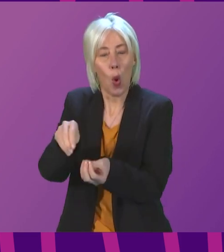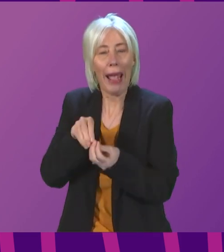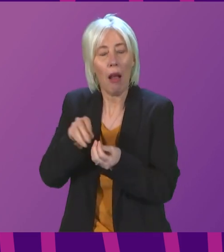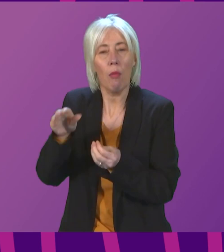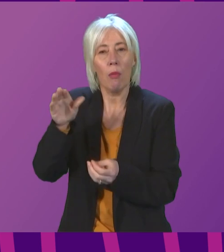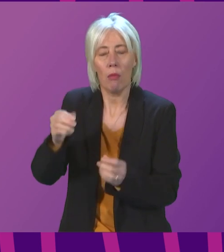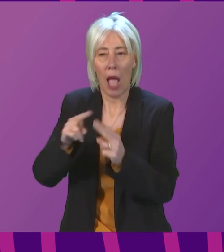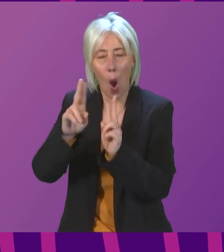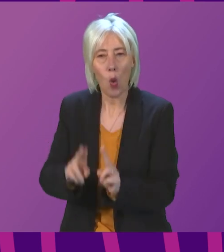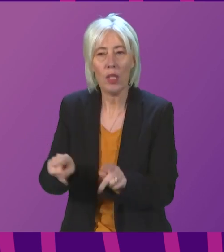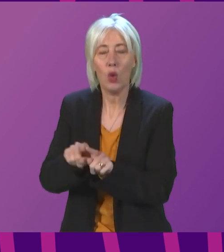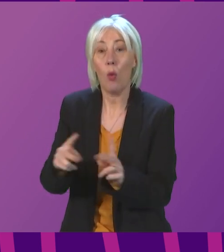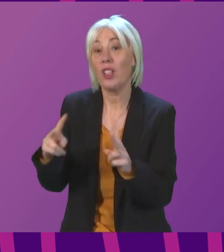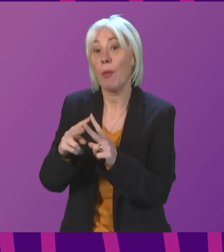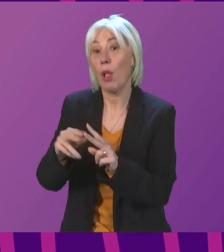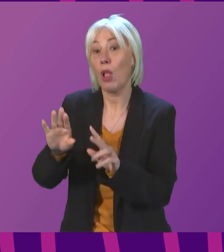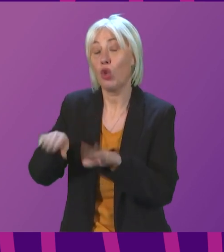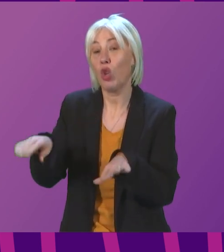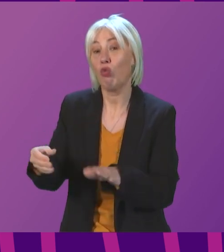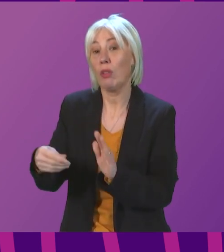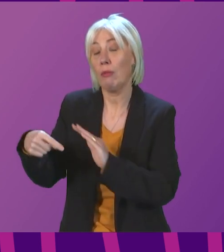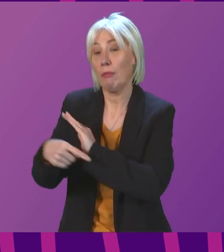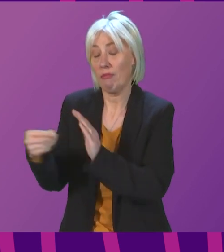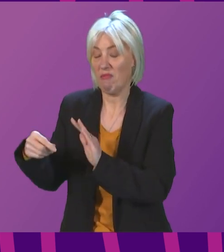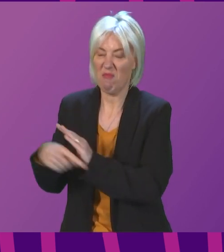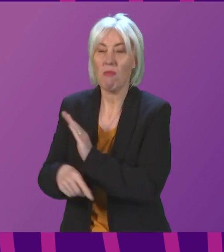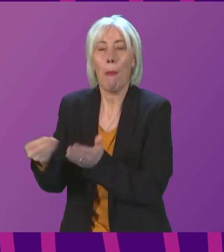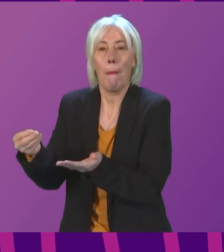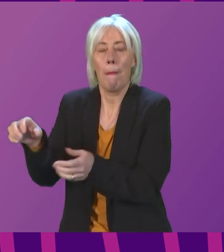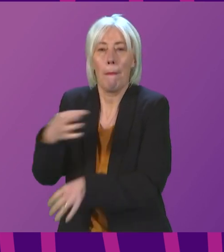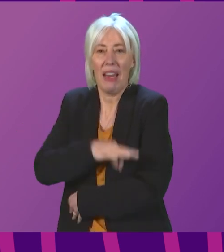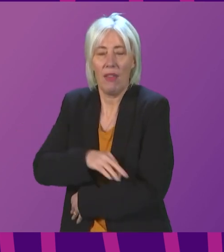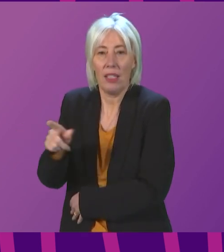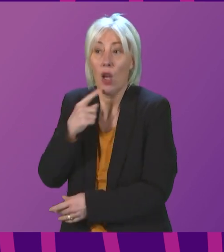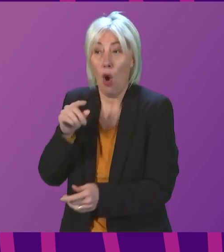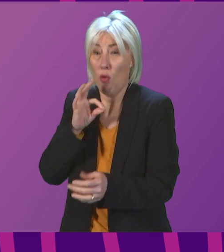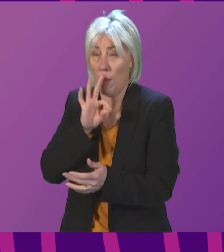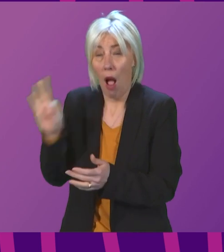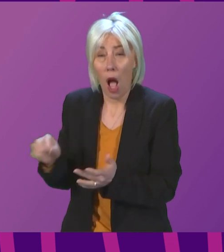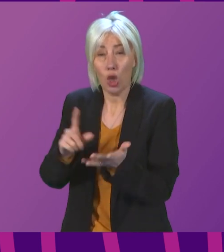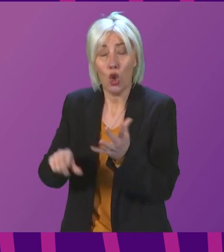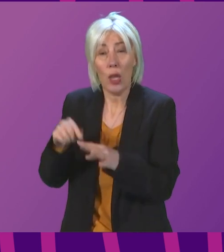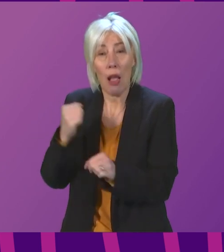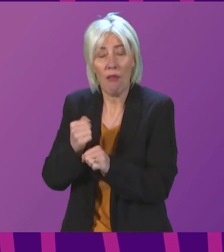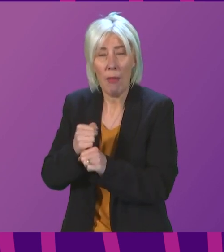Of course, key powers remain reserved to Westminster. We have written to the United Kingdom Government countless times about poverty.